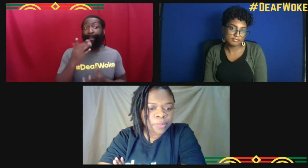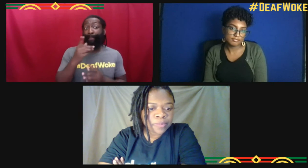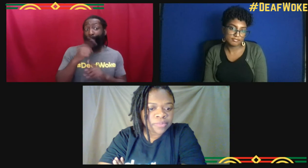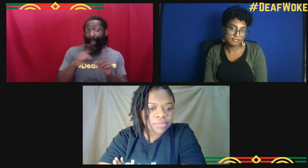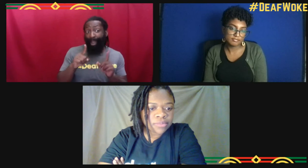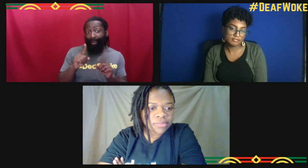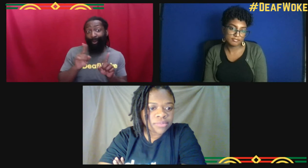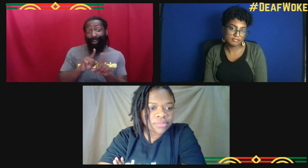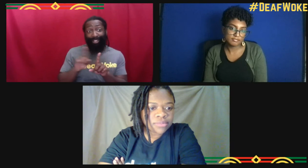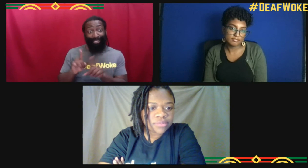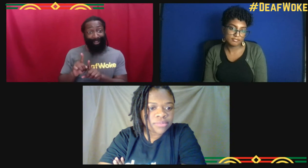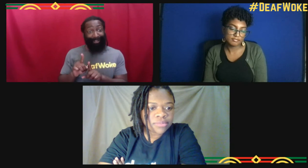you know how things sound like?